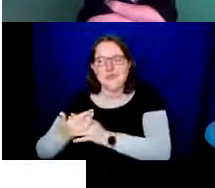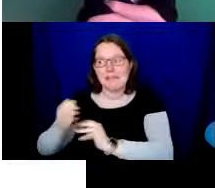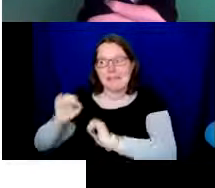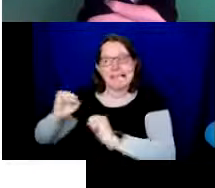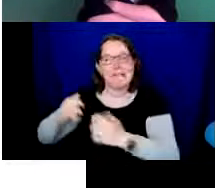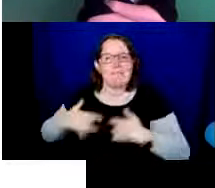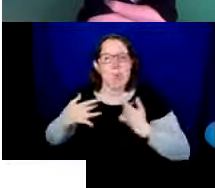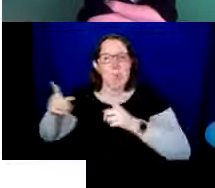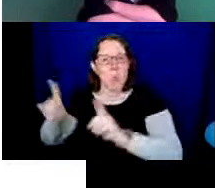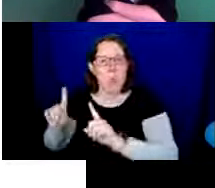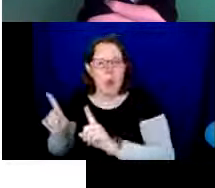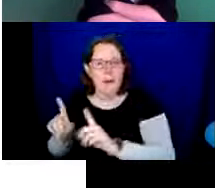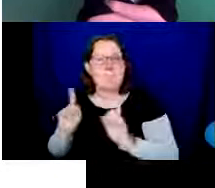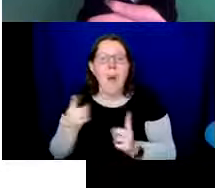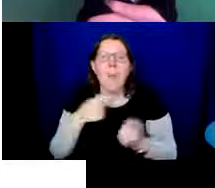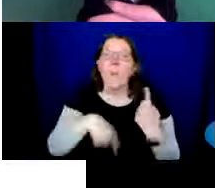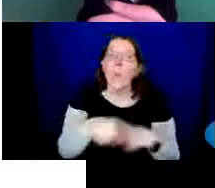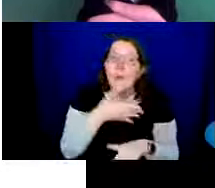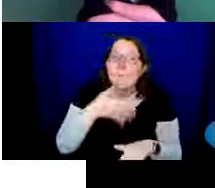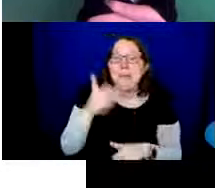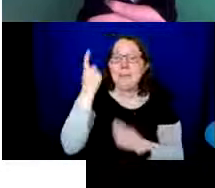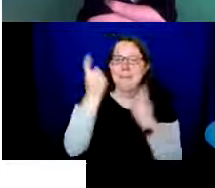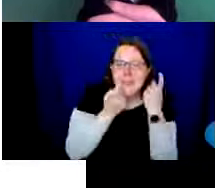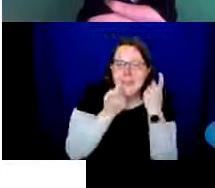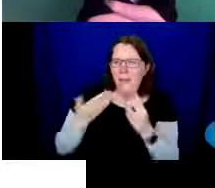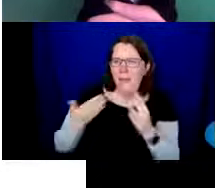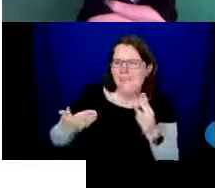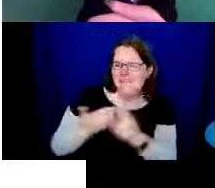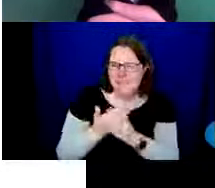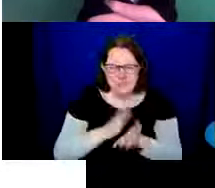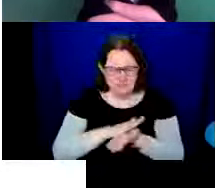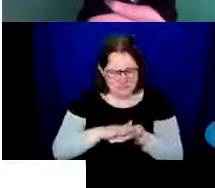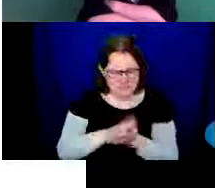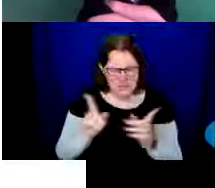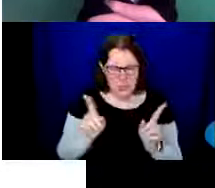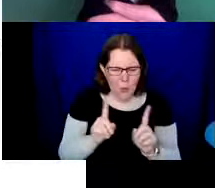what an intervention is the more that it seems impossible to say well no that isn't